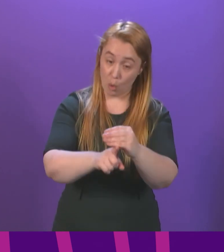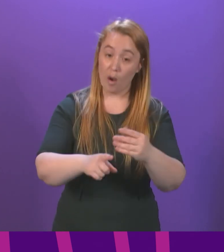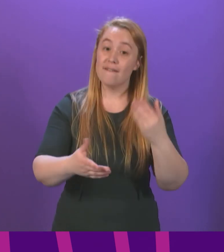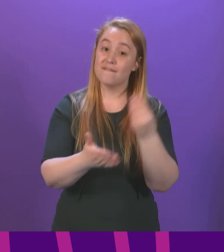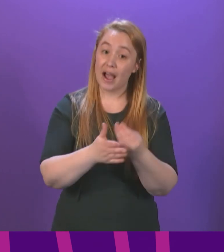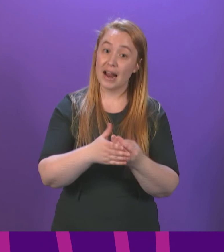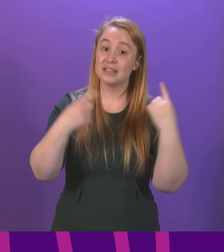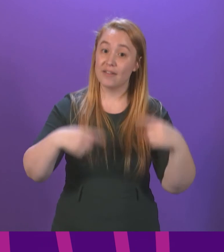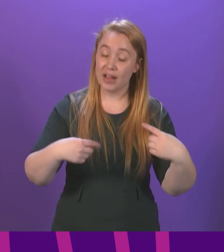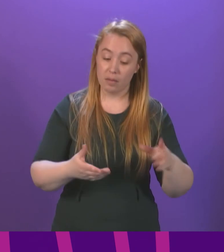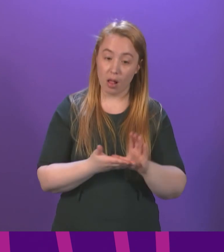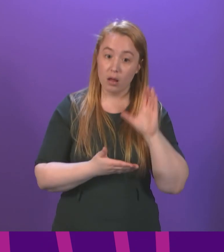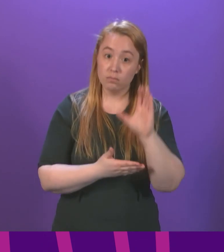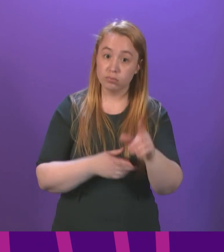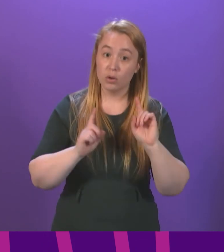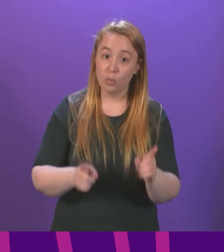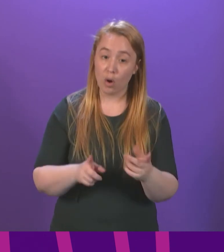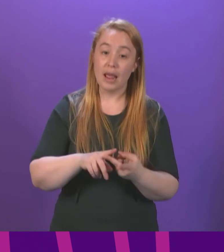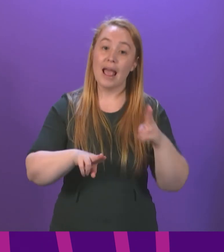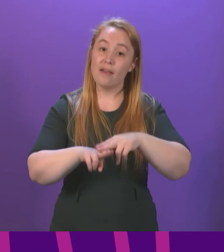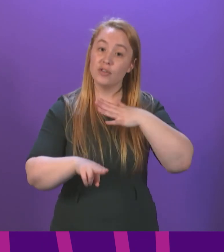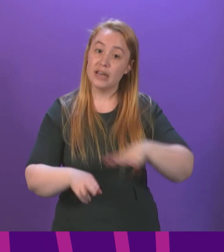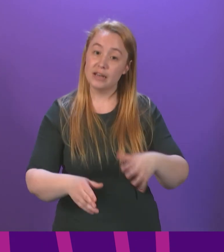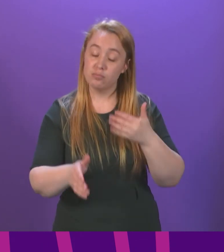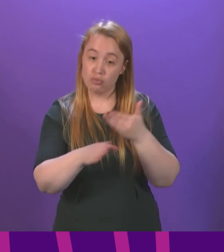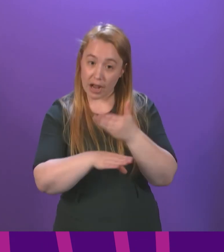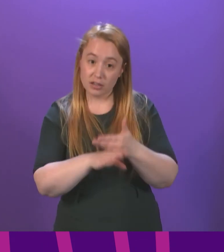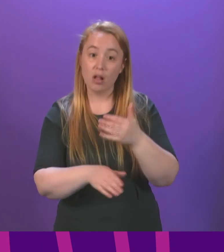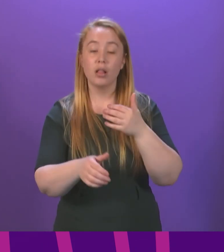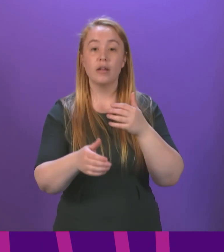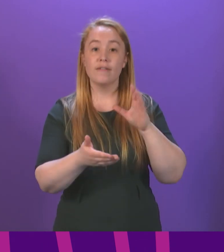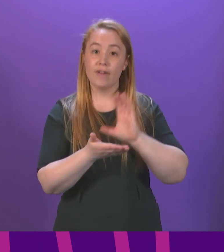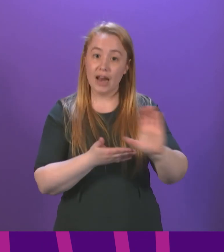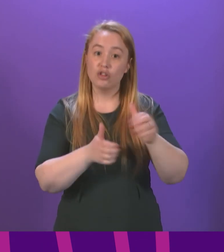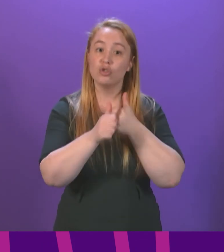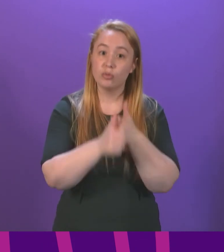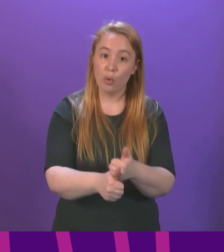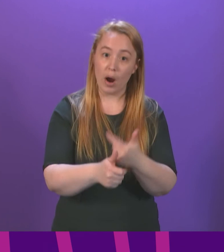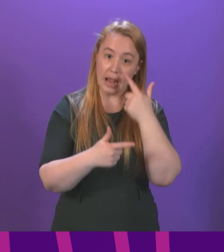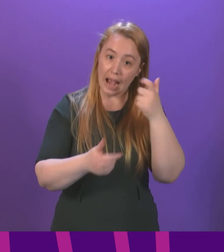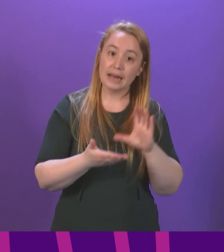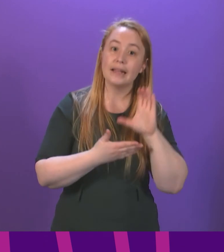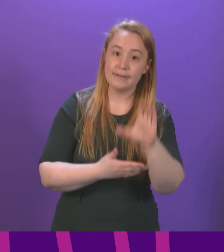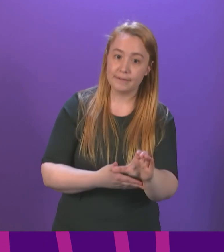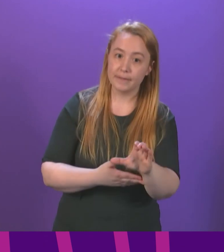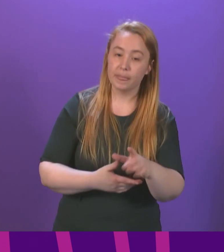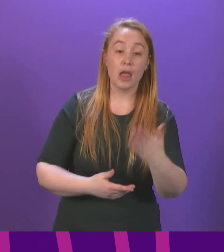to support people who need practical and financial support to self-isolate. We recently expanded